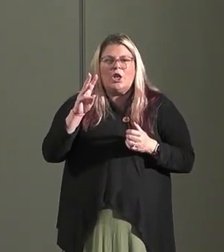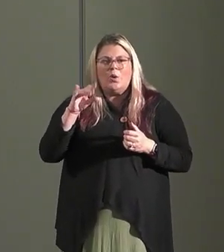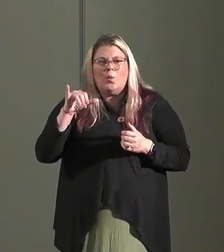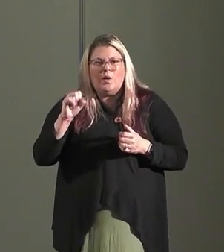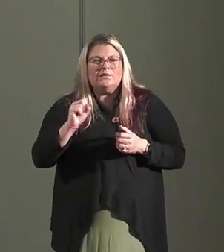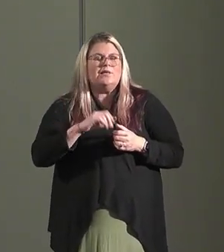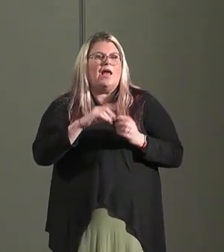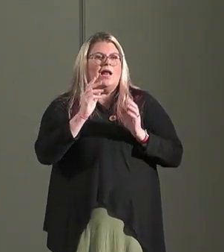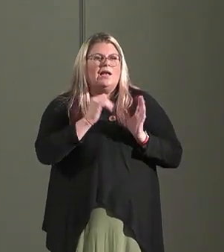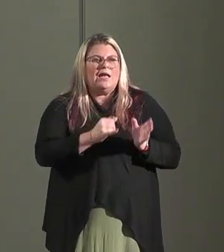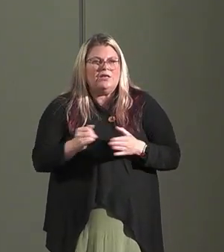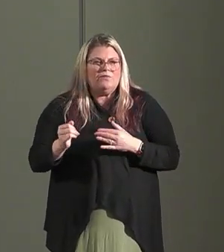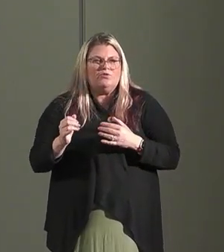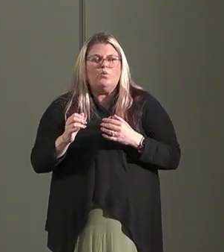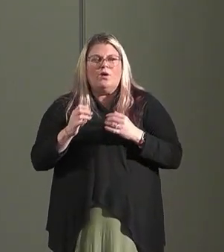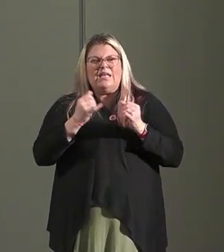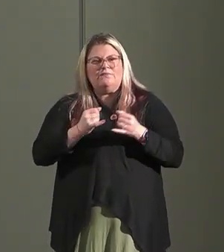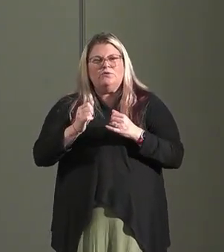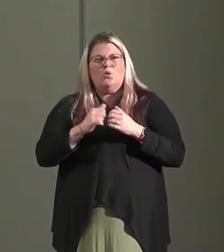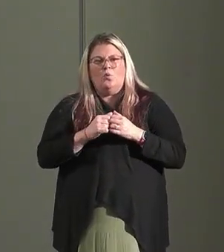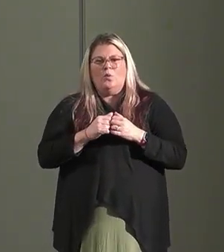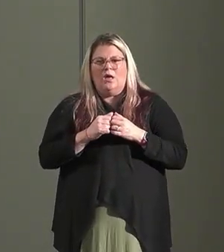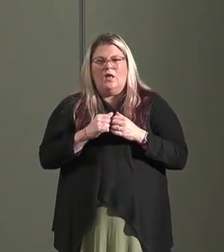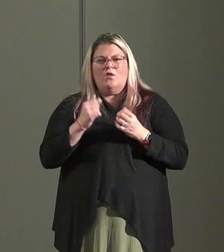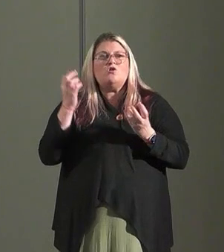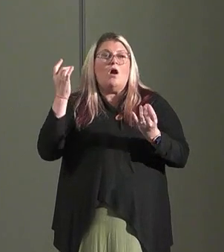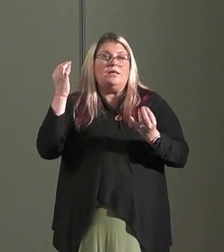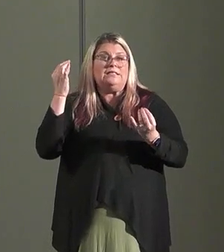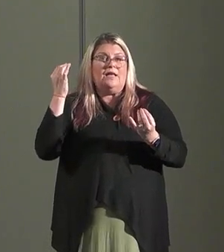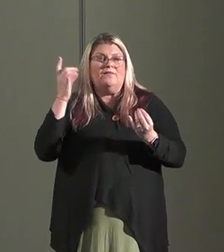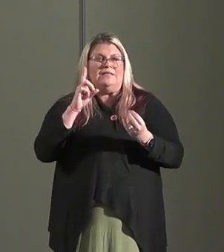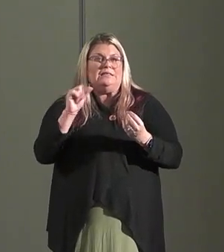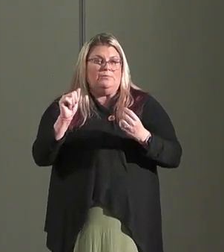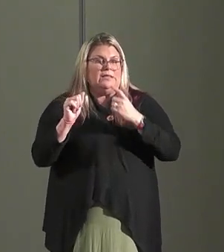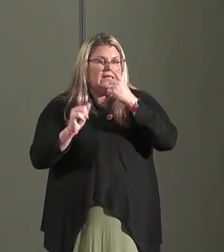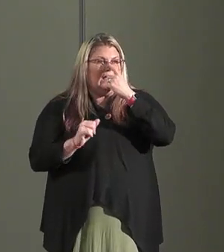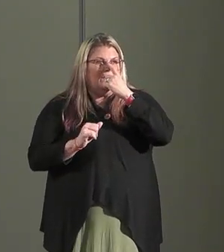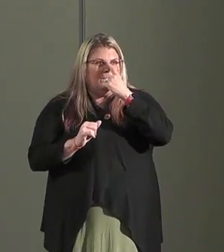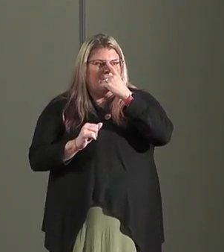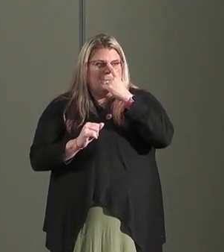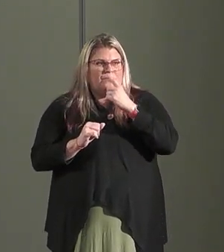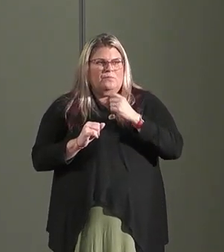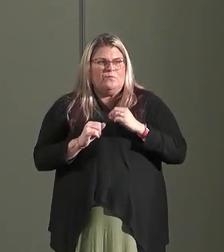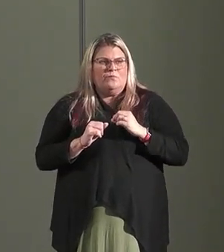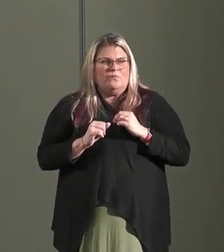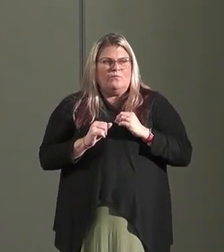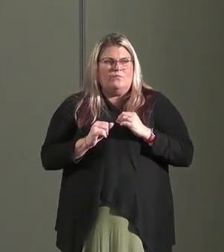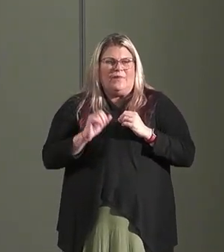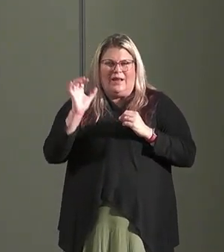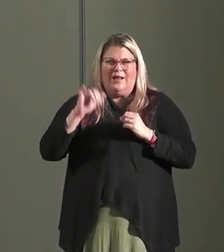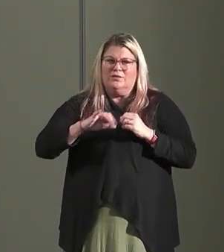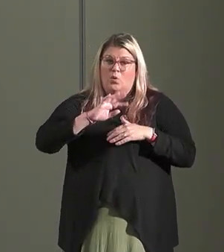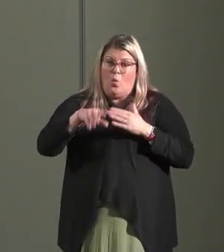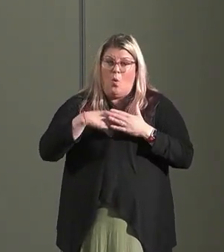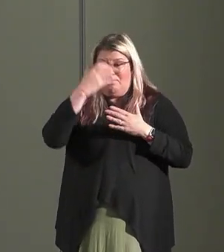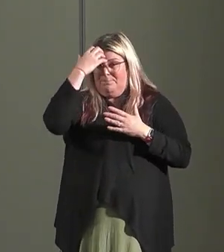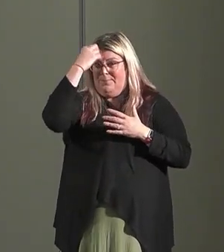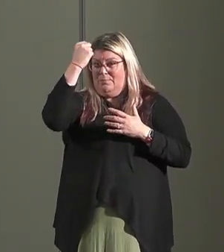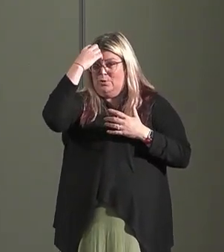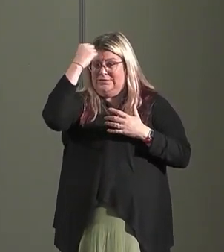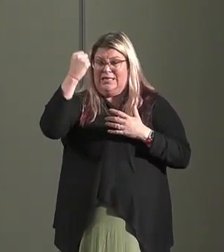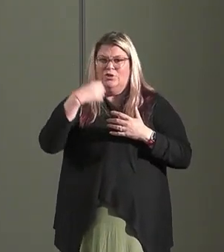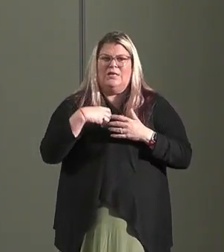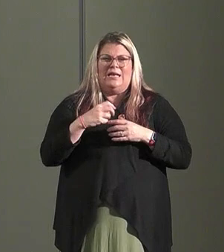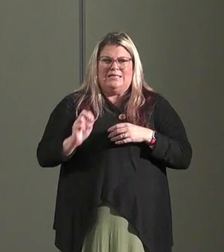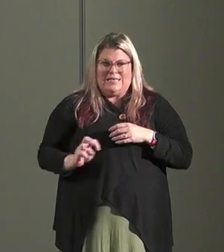with cognitive load and disability, it is the memorization and navigational aspect of going